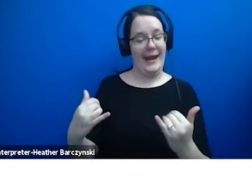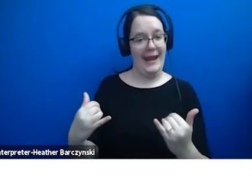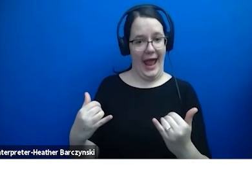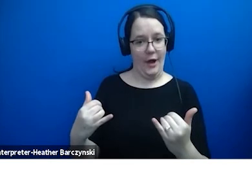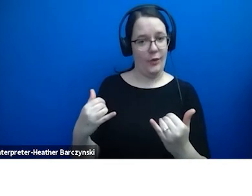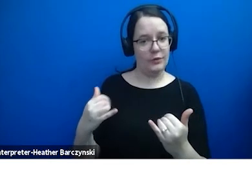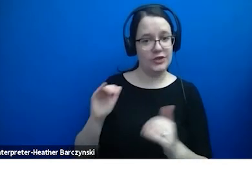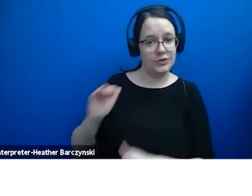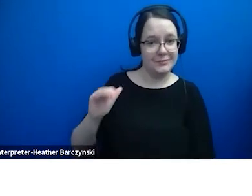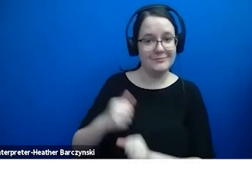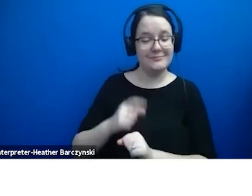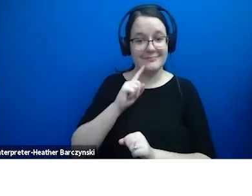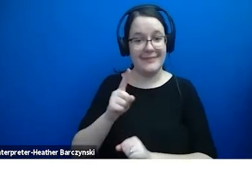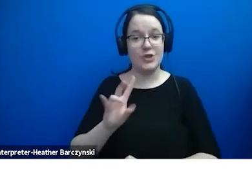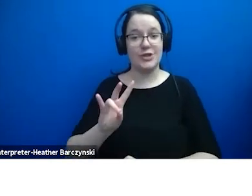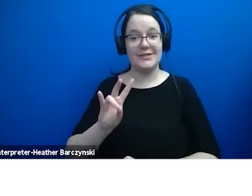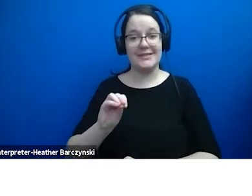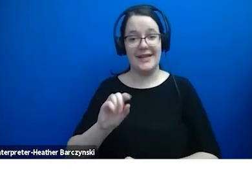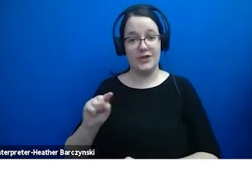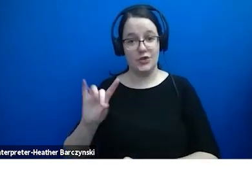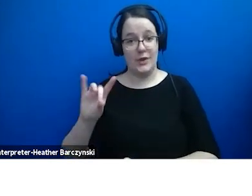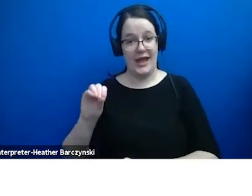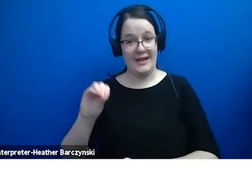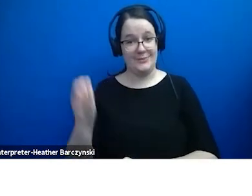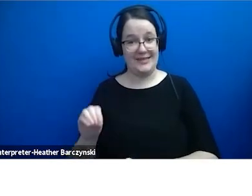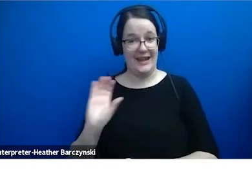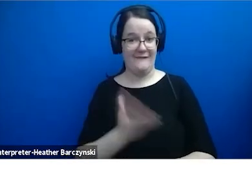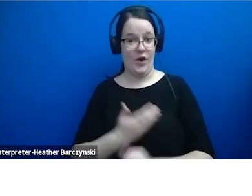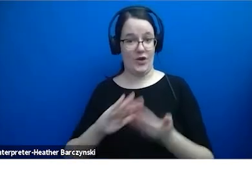of having 70 to 80 percent of our community vaccinate so that's the goal um to keep in